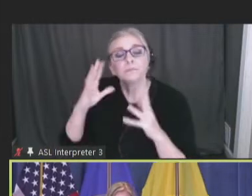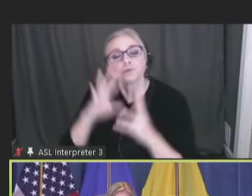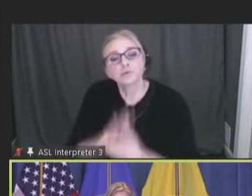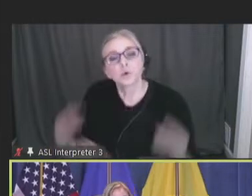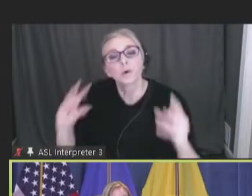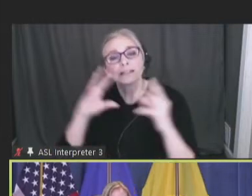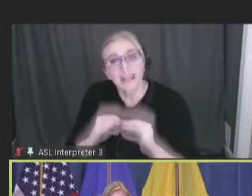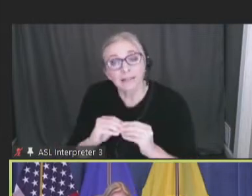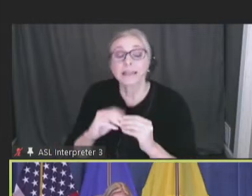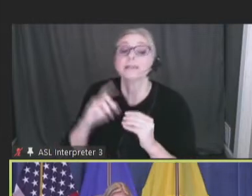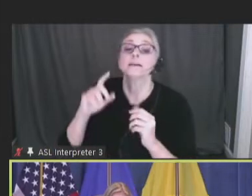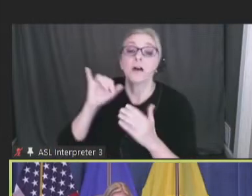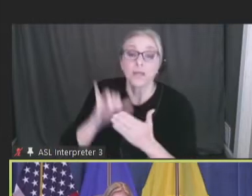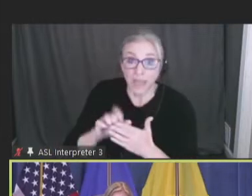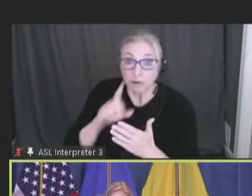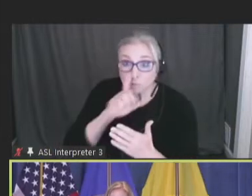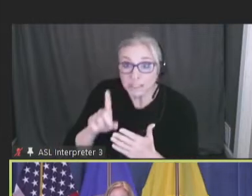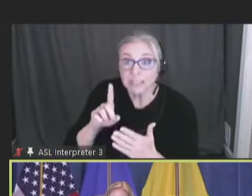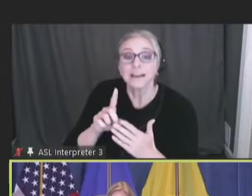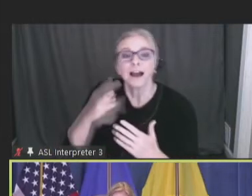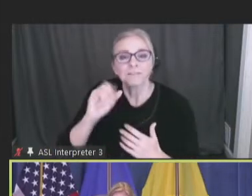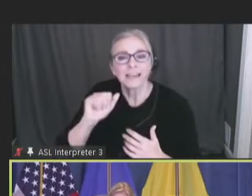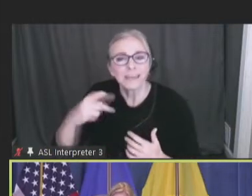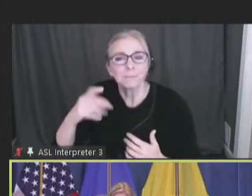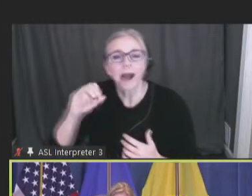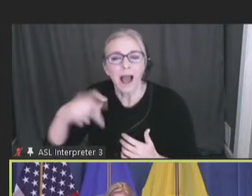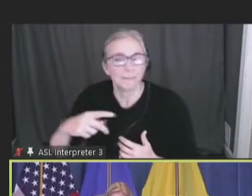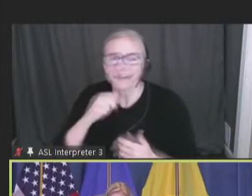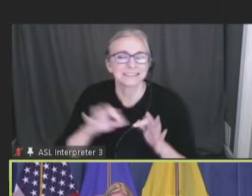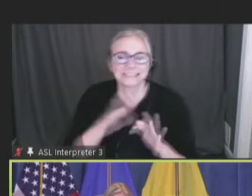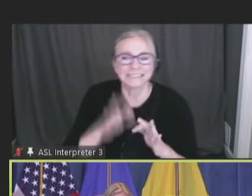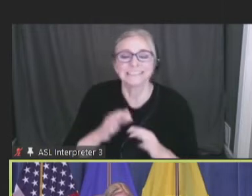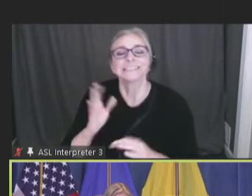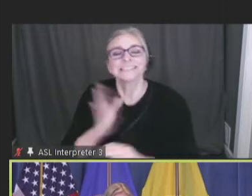involved collaborative work in the hip hop music scene and krump dance, videography,